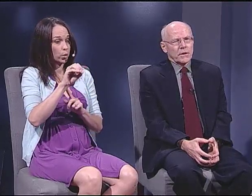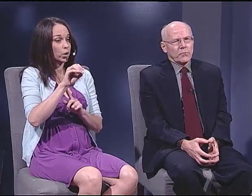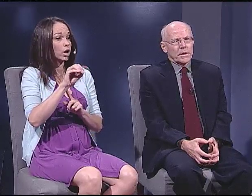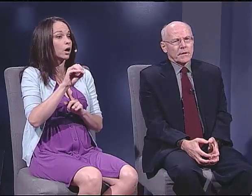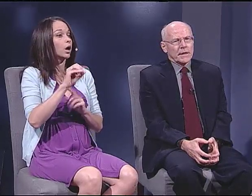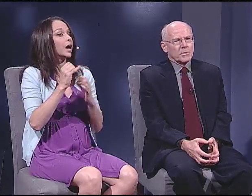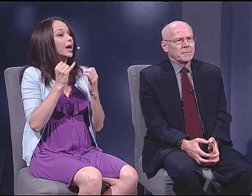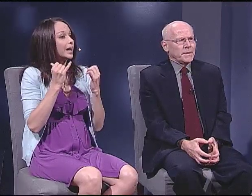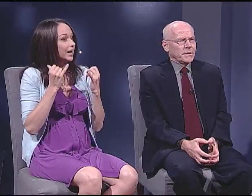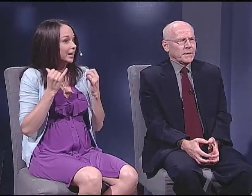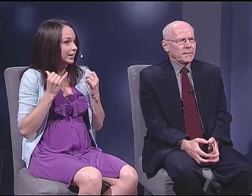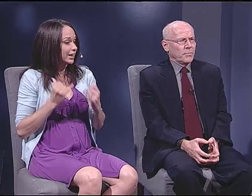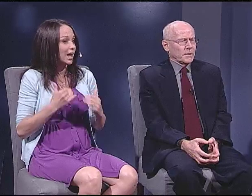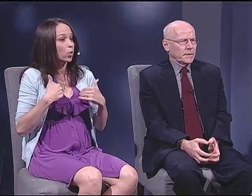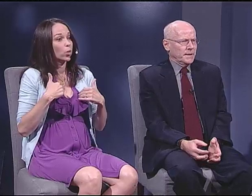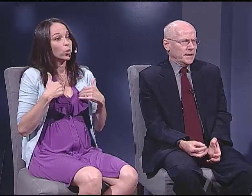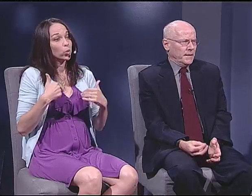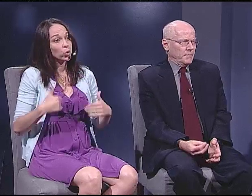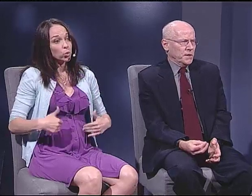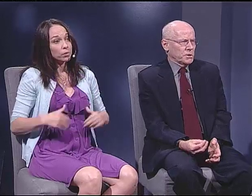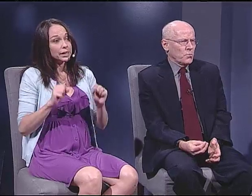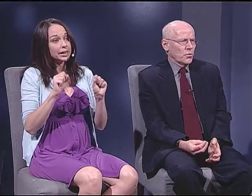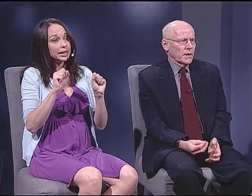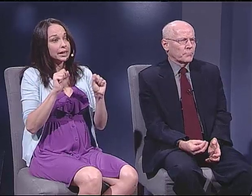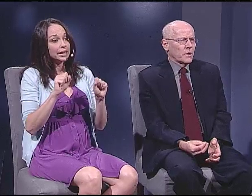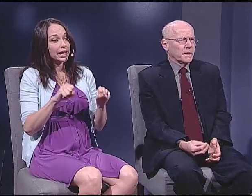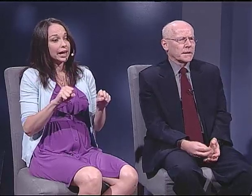of where a human being in part could be much more a product